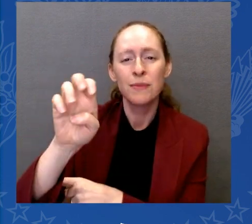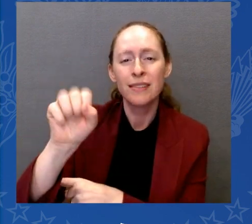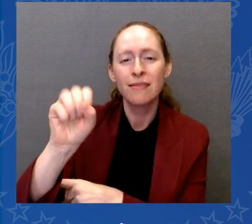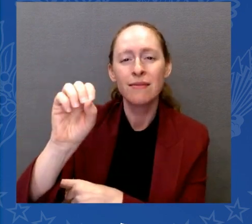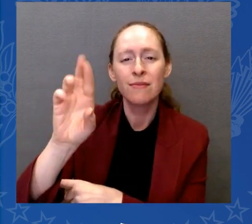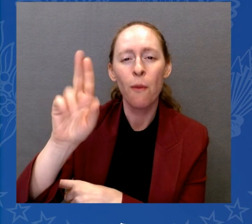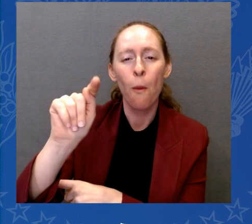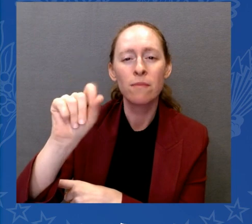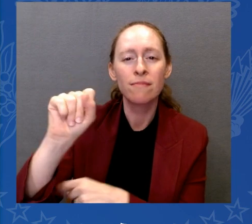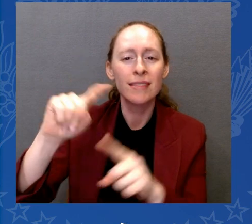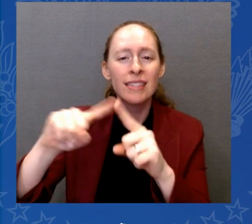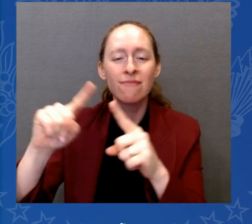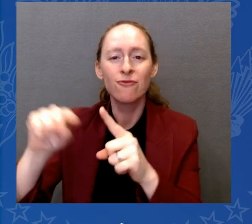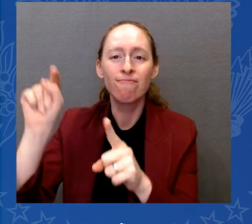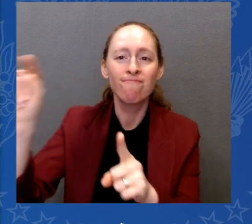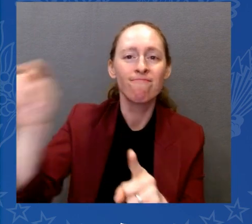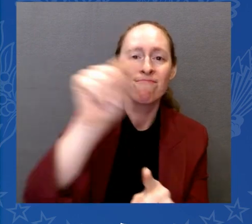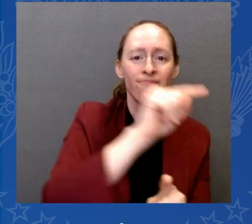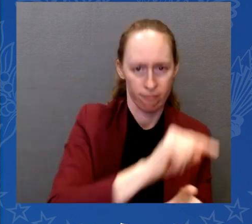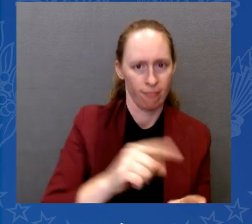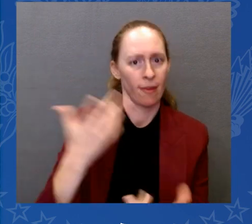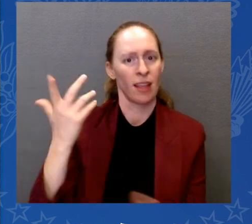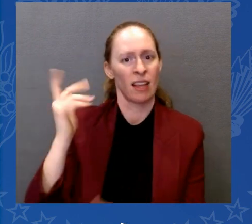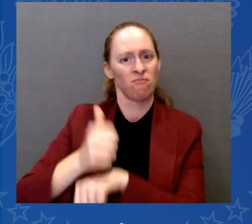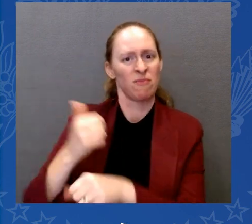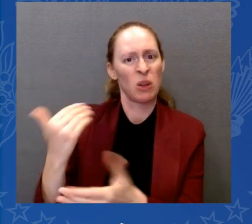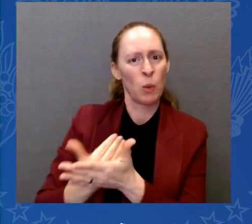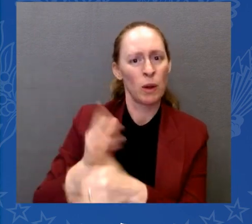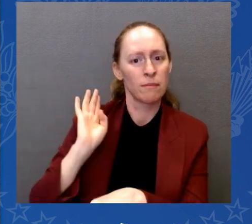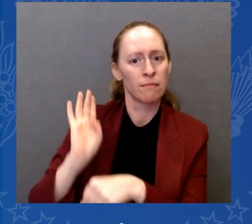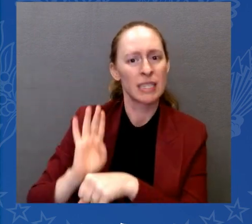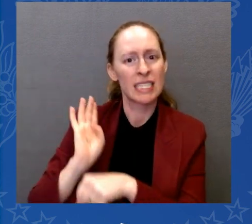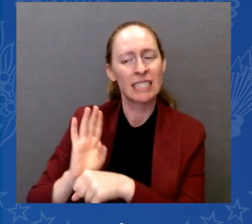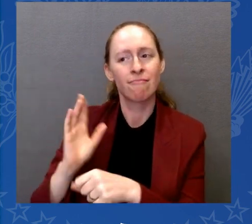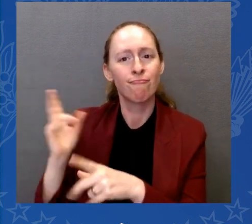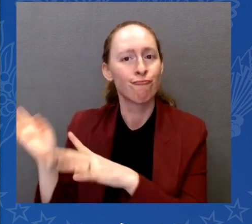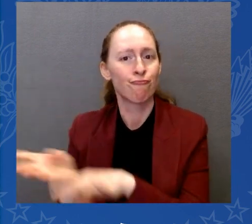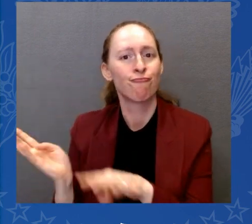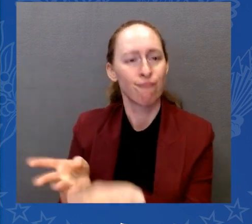industries that support millions of American jobs, generate hundreds of billions of dollars for our economy,